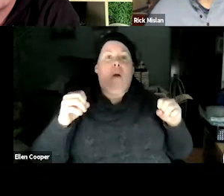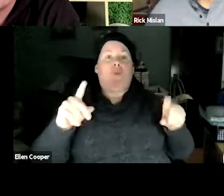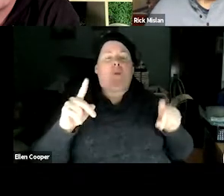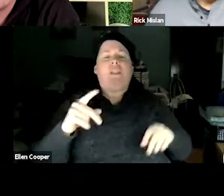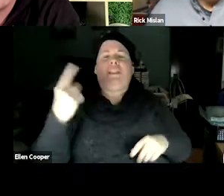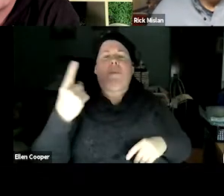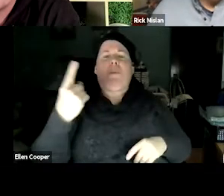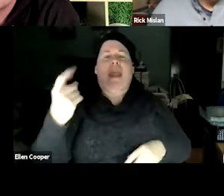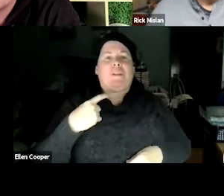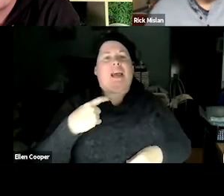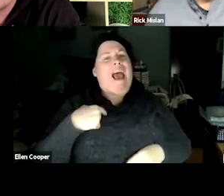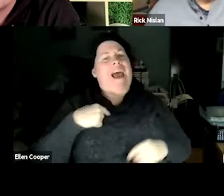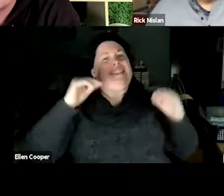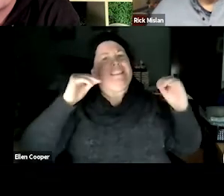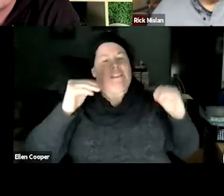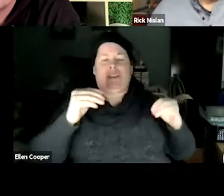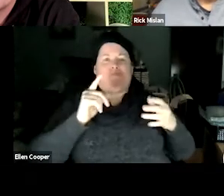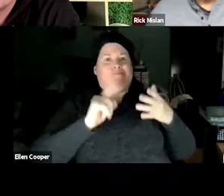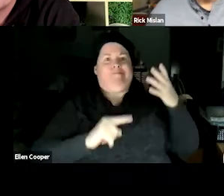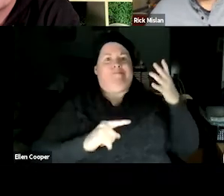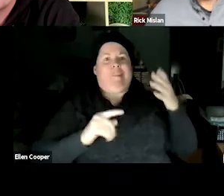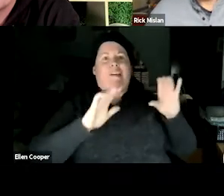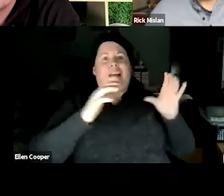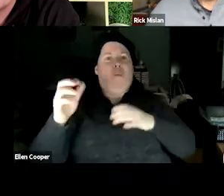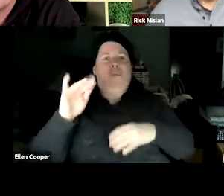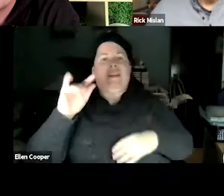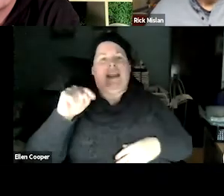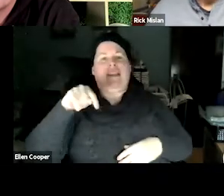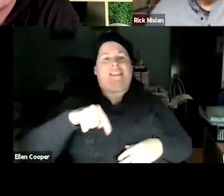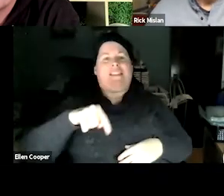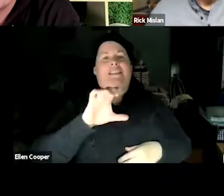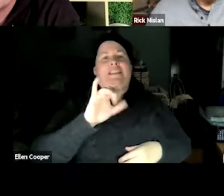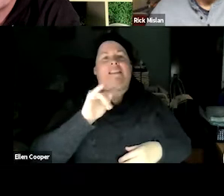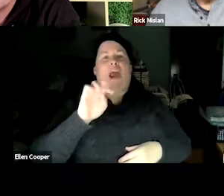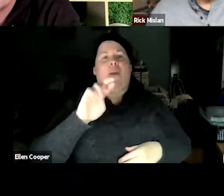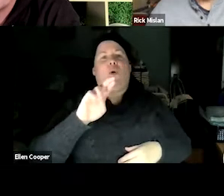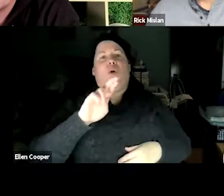a bunch of classes that are it but this one is called cyber risk and resilience that it's in Saunders College of Business.